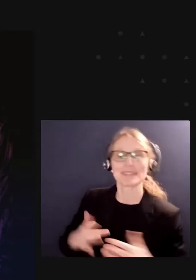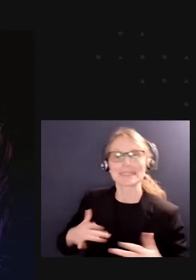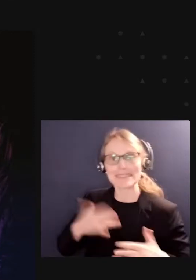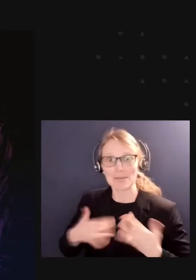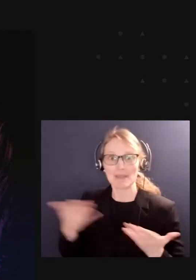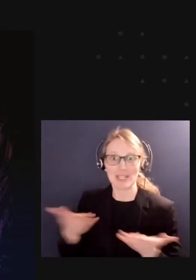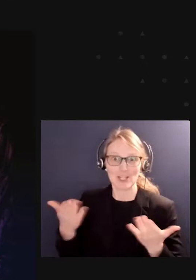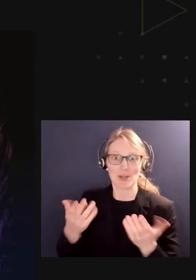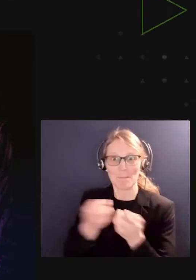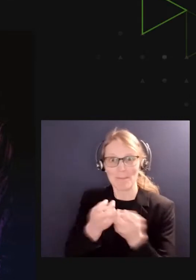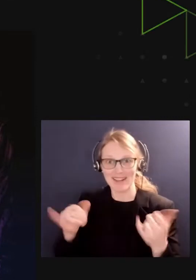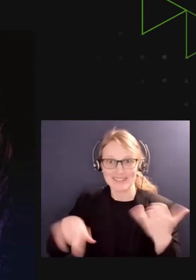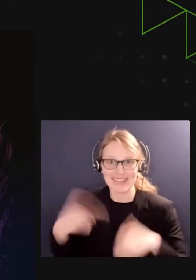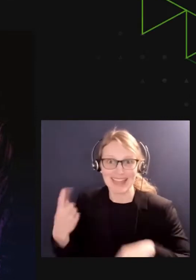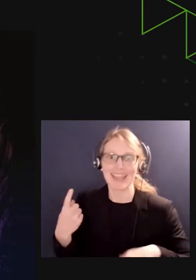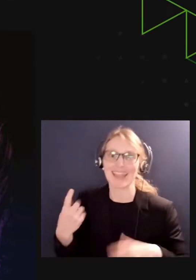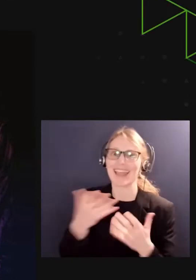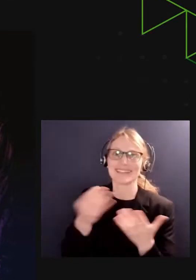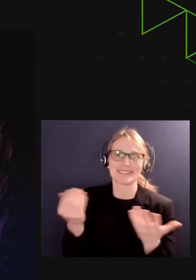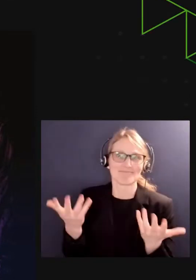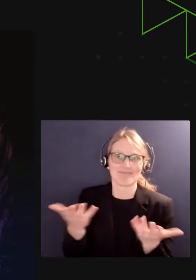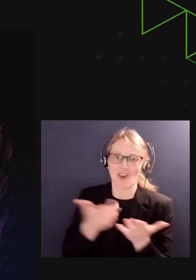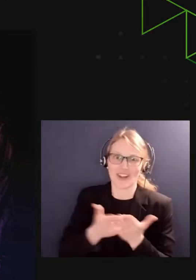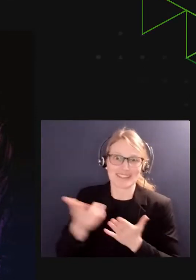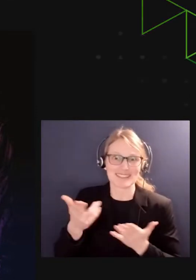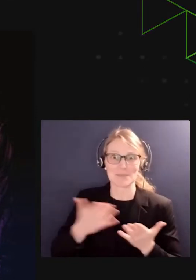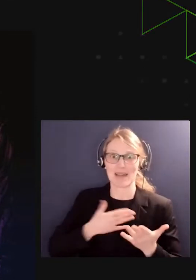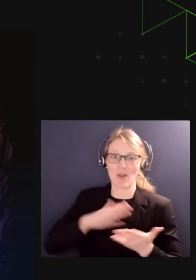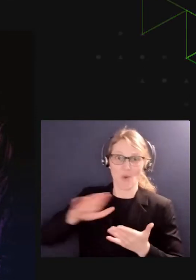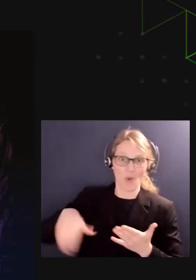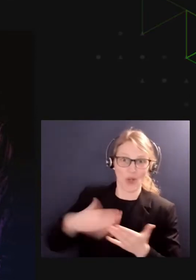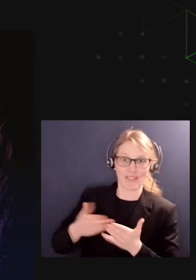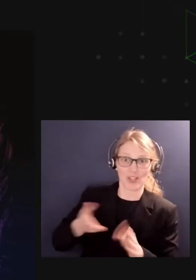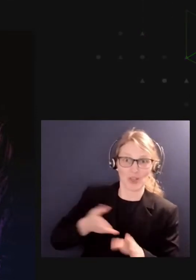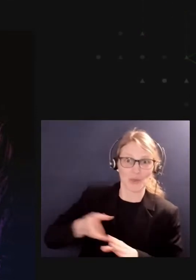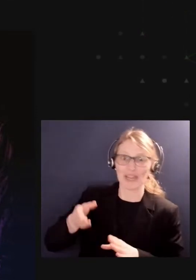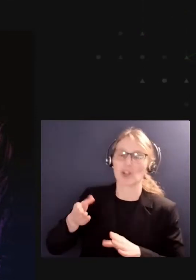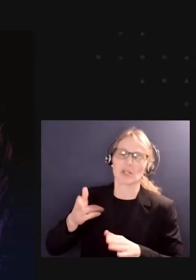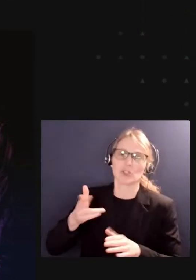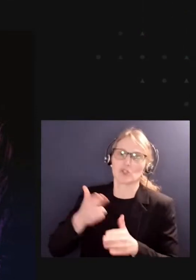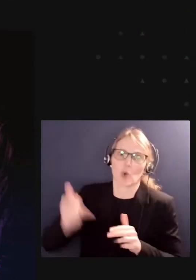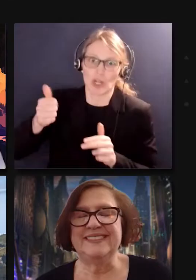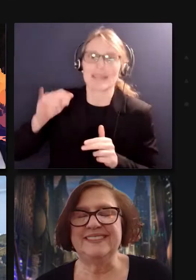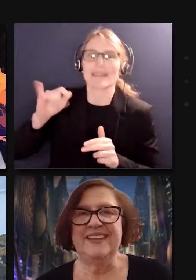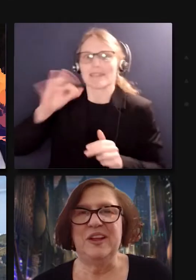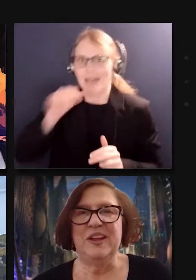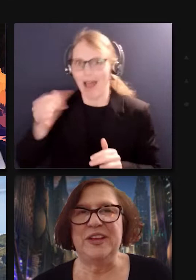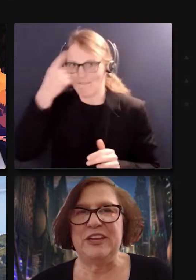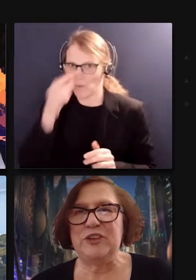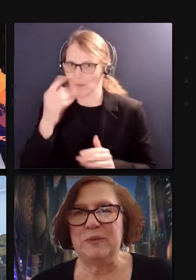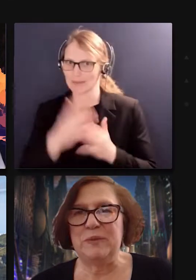that entire career might have been a lot shorter if not for some of the wonderful people on this group. Thank you so much, Shannon,